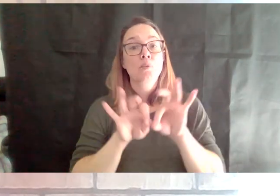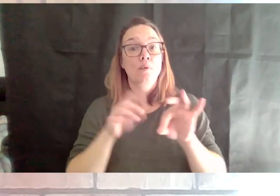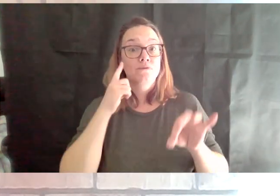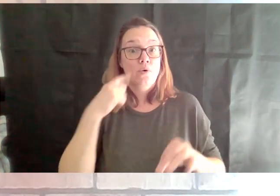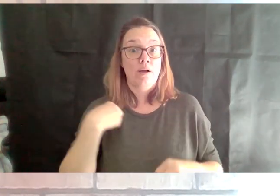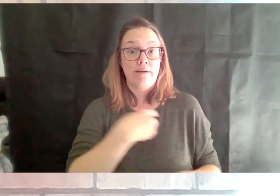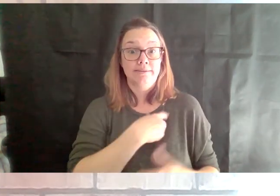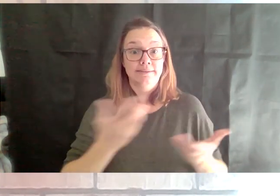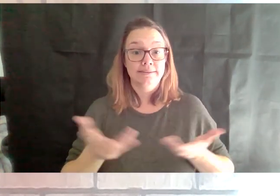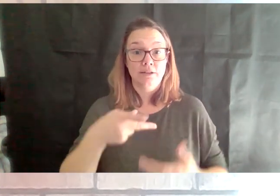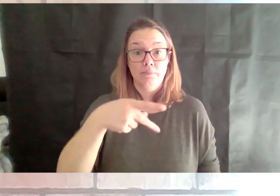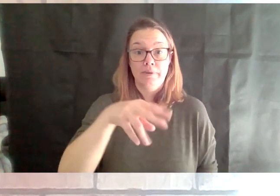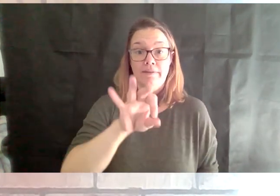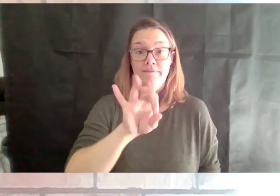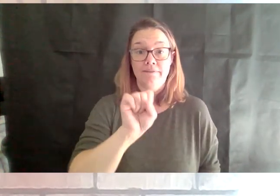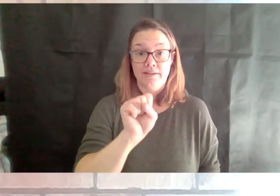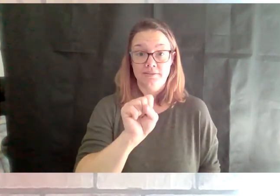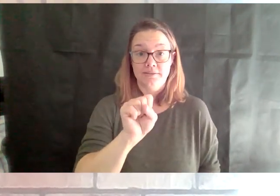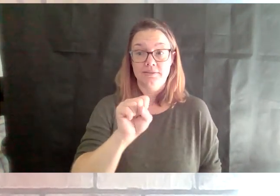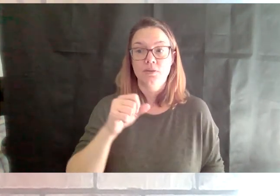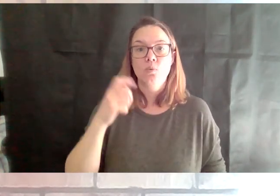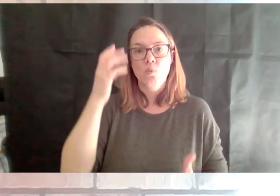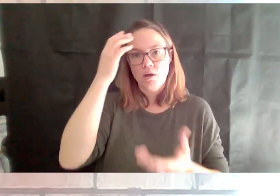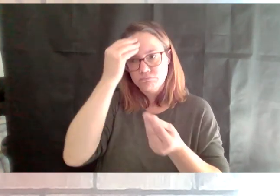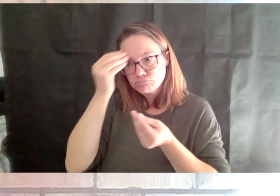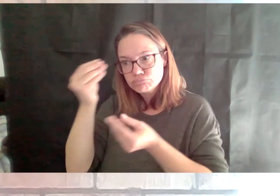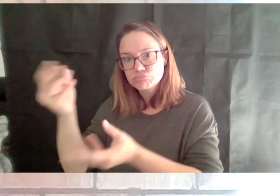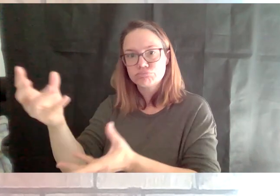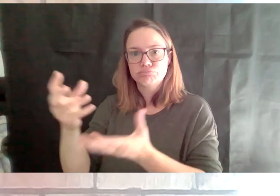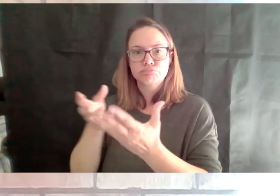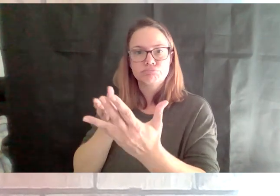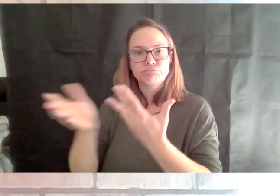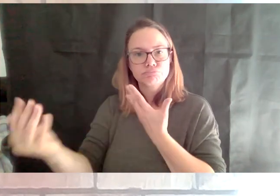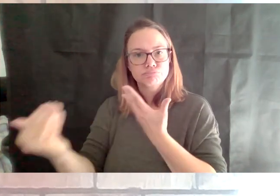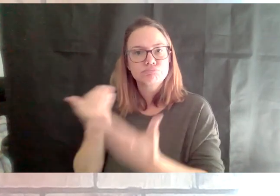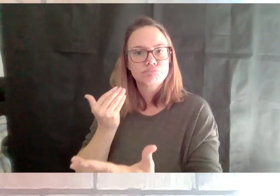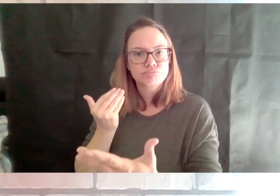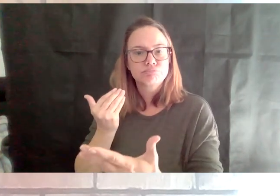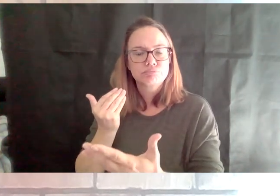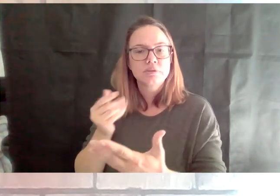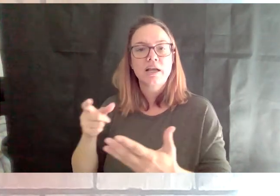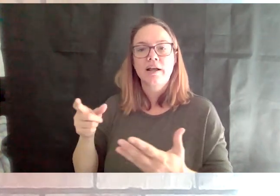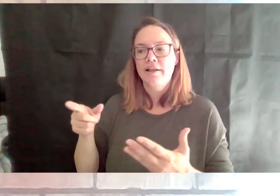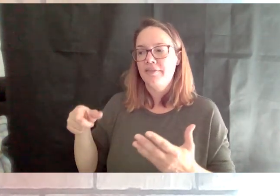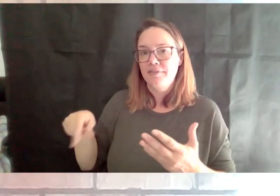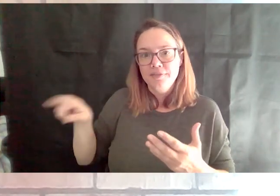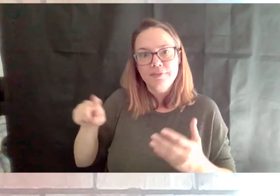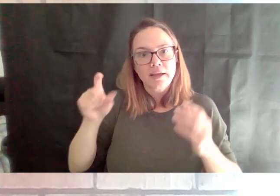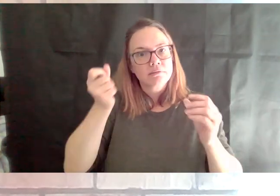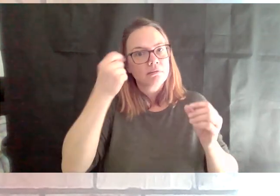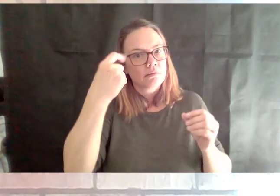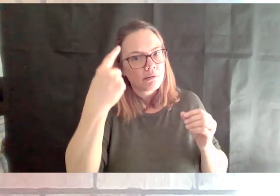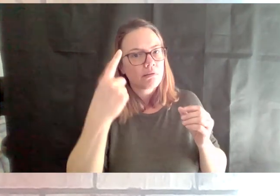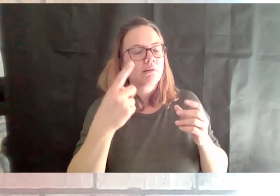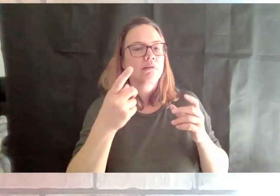to be transparent with them and how their finances are managed, breaking it down, clarifying anything